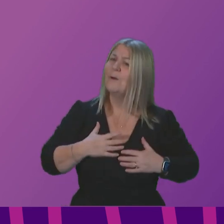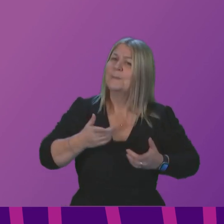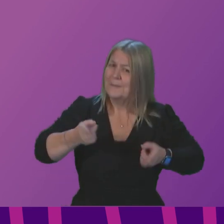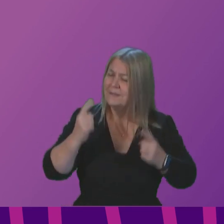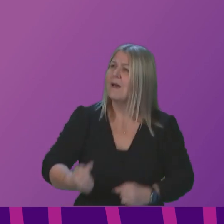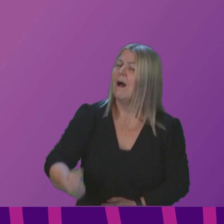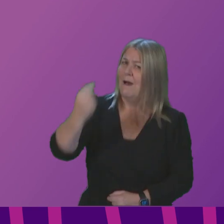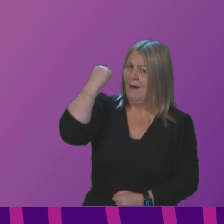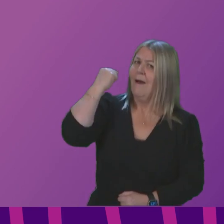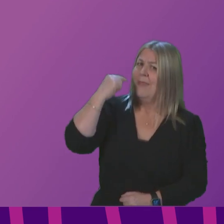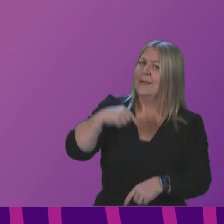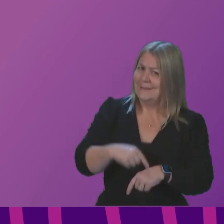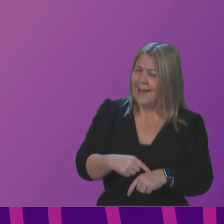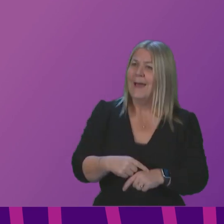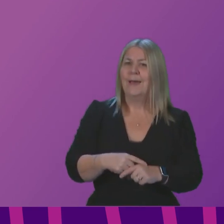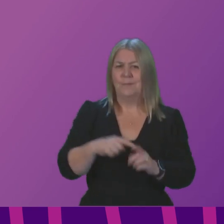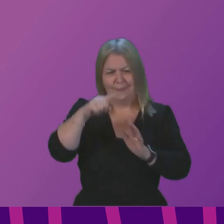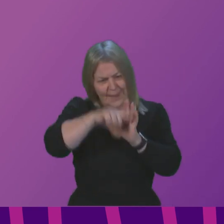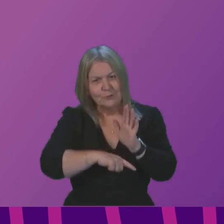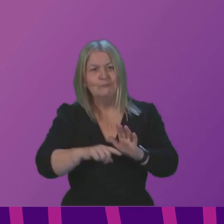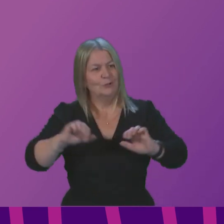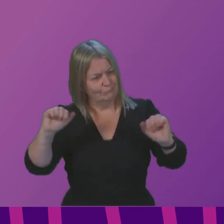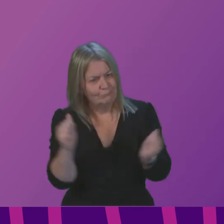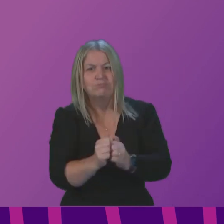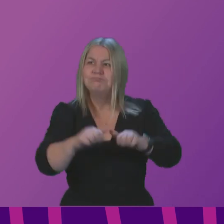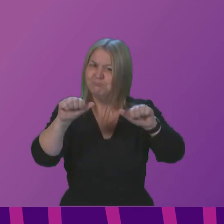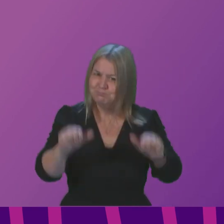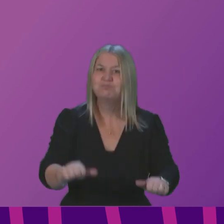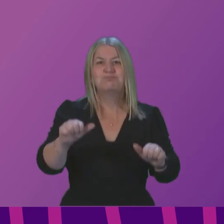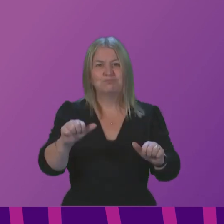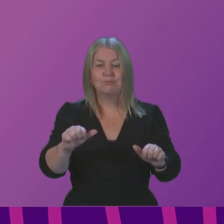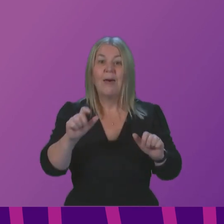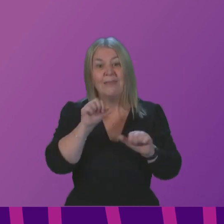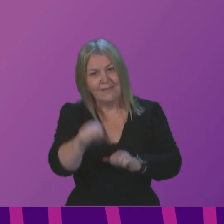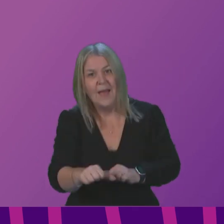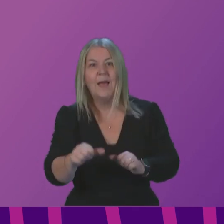legislation through the Parliament. We then had a lengthy court challenge and have been